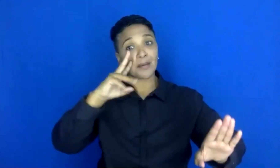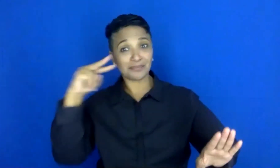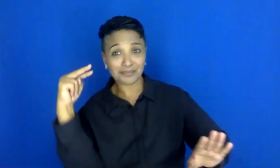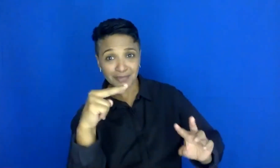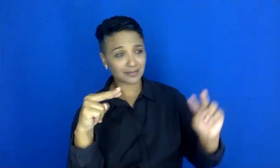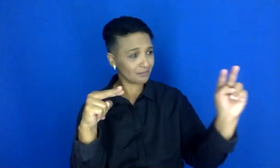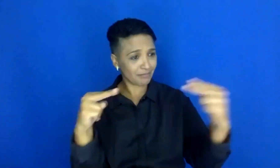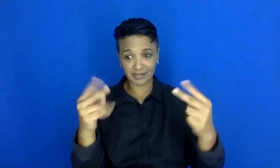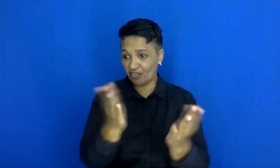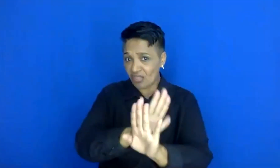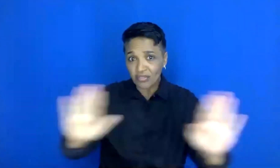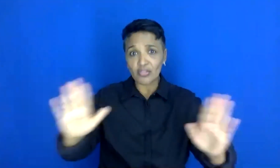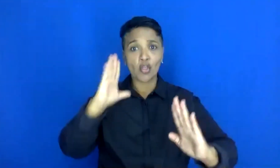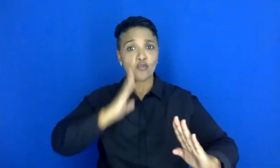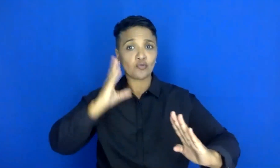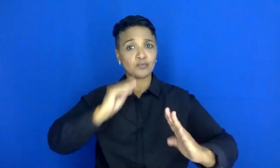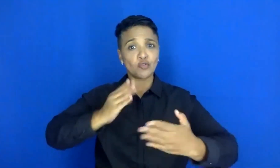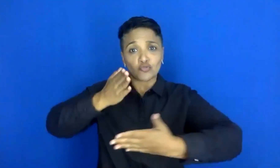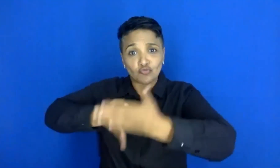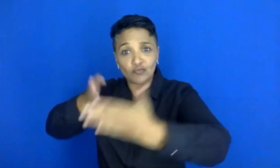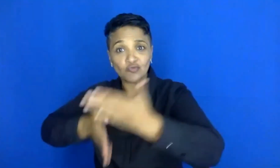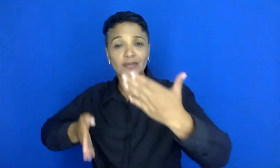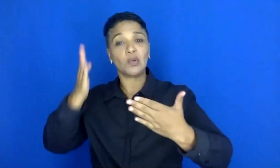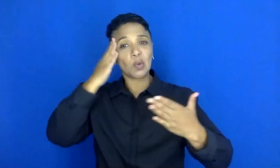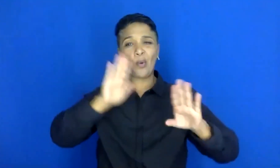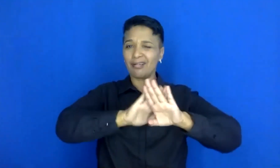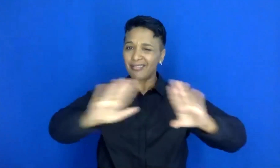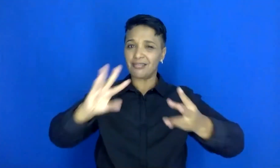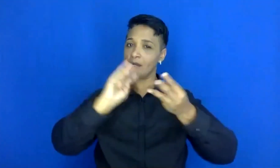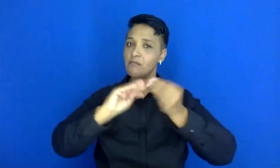are solving the the problems uh that people are facing around the world especially young